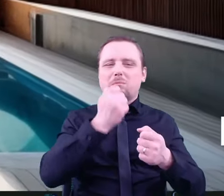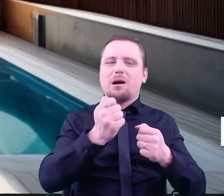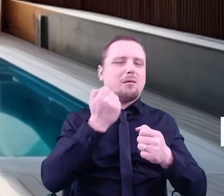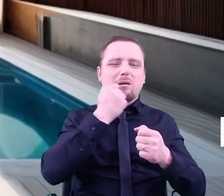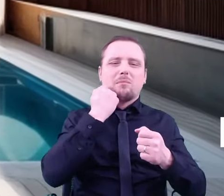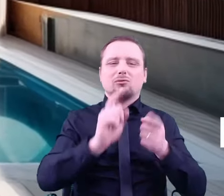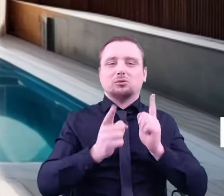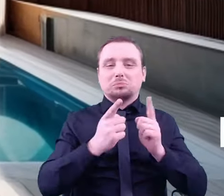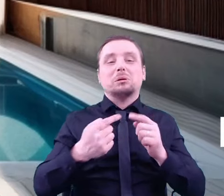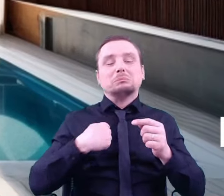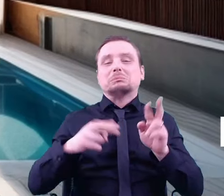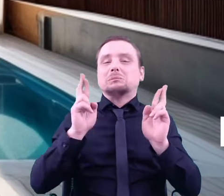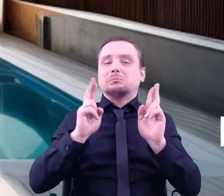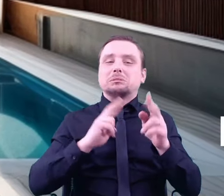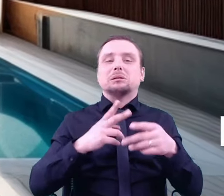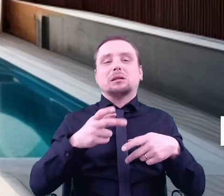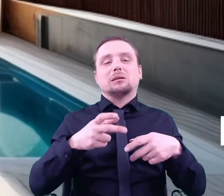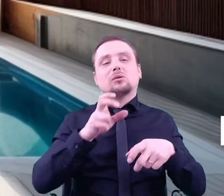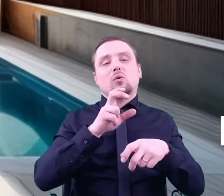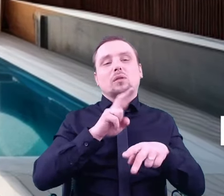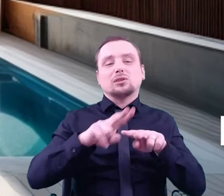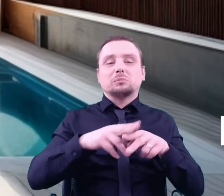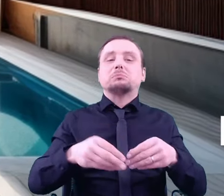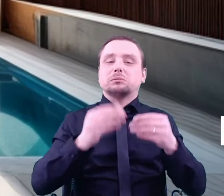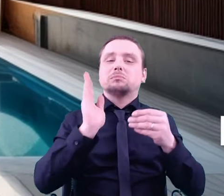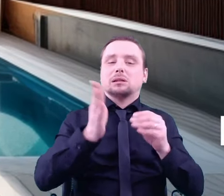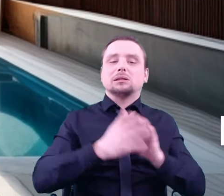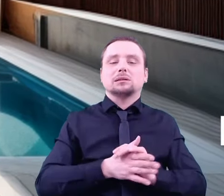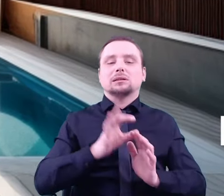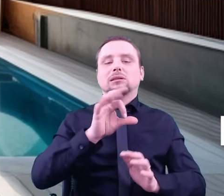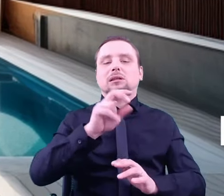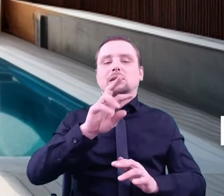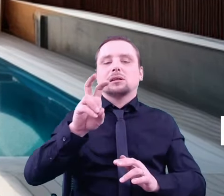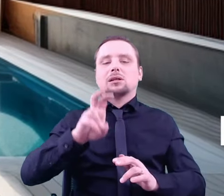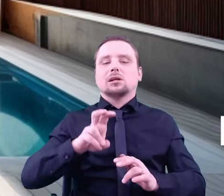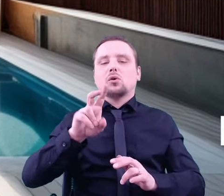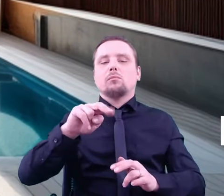Here is SketchUp Diffusion in beta version.